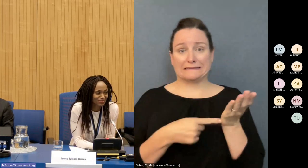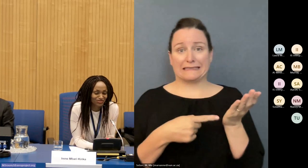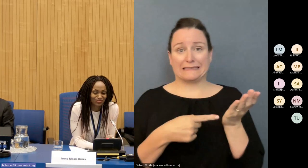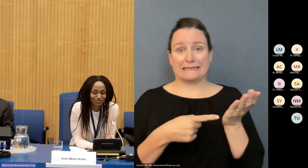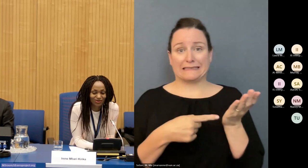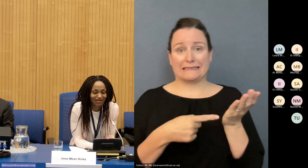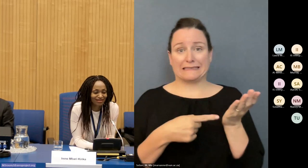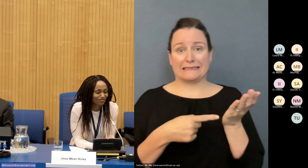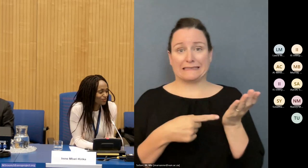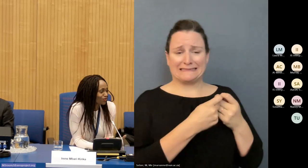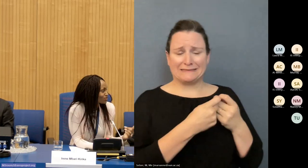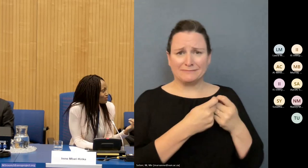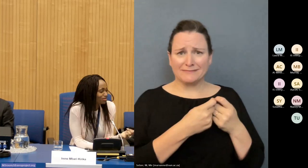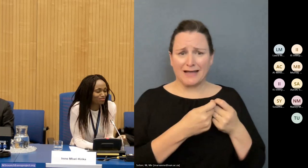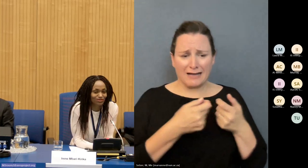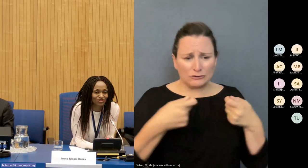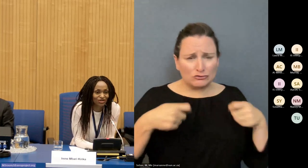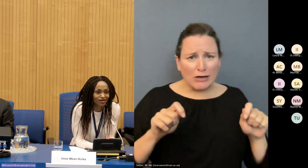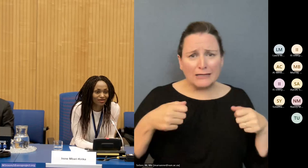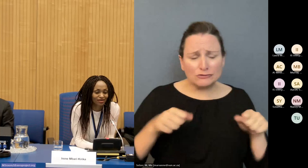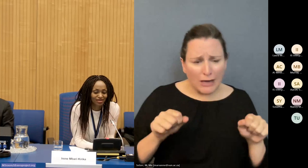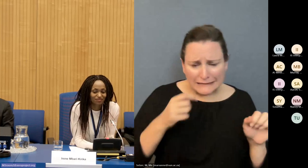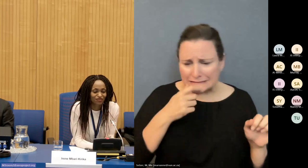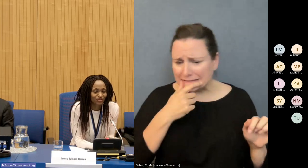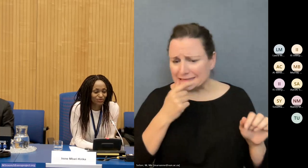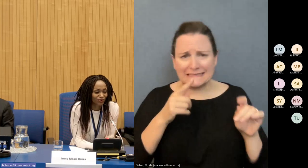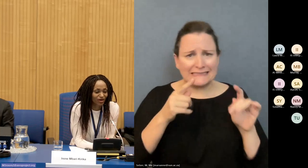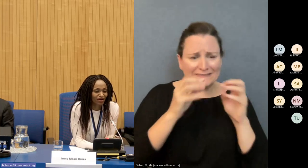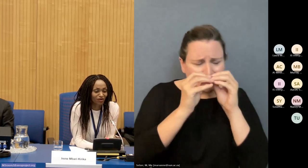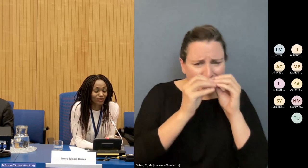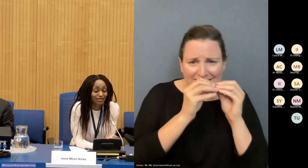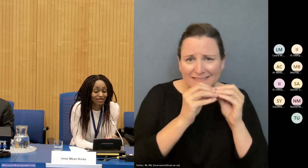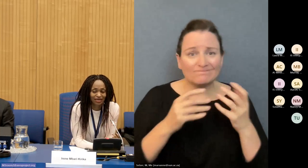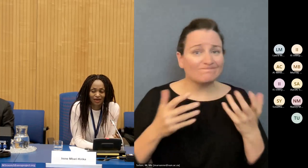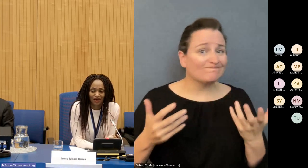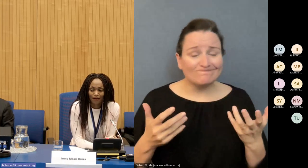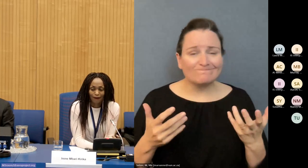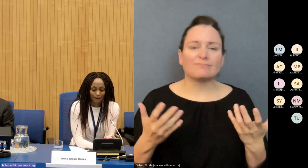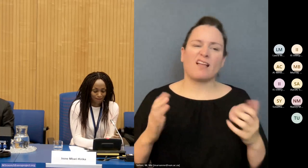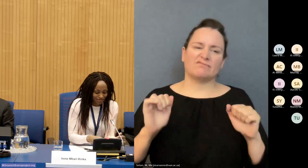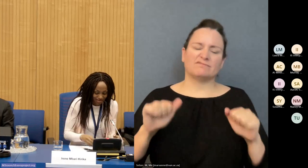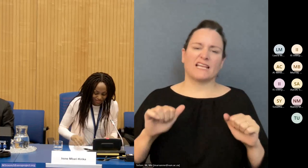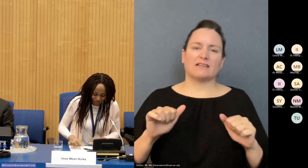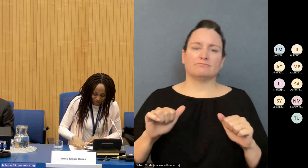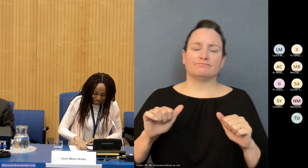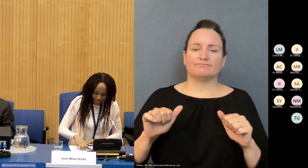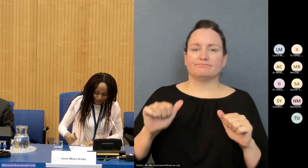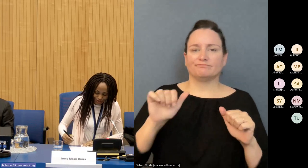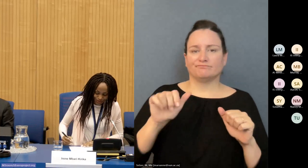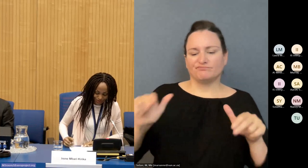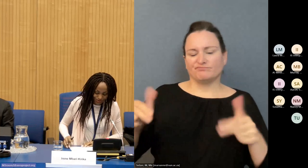will continue to try. If not, we will be able to share the video online. Next we are going to go to